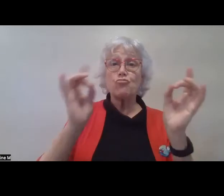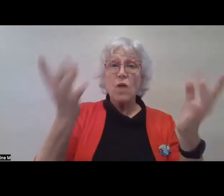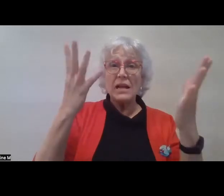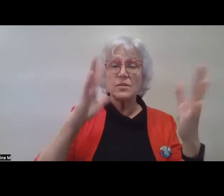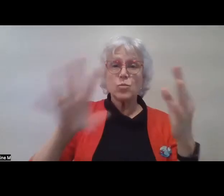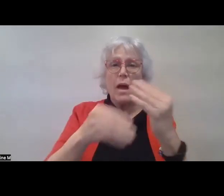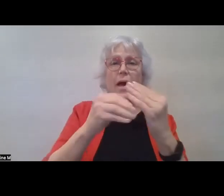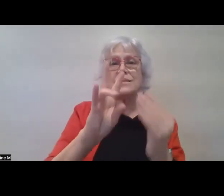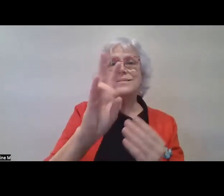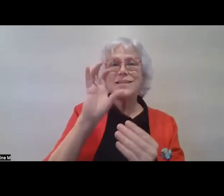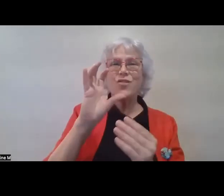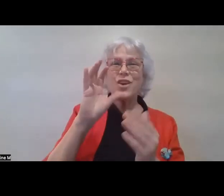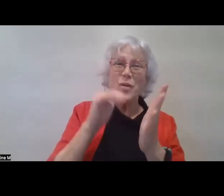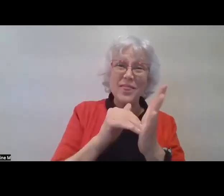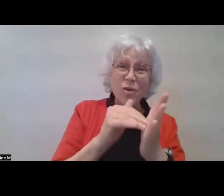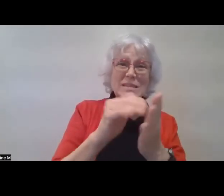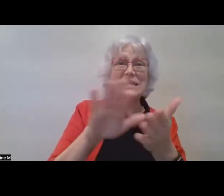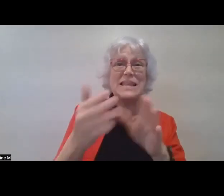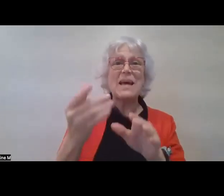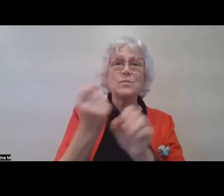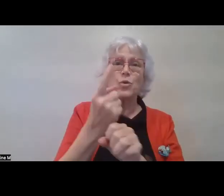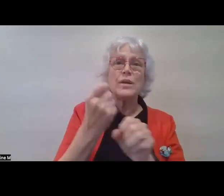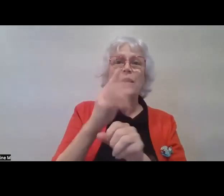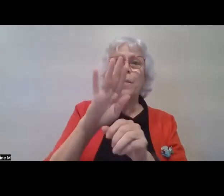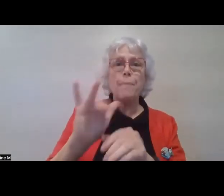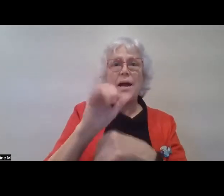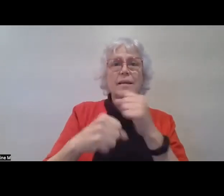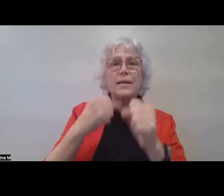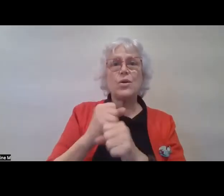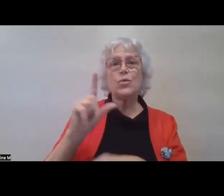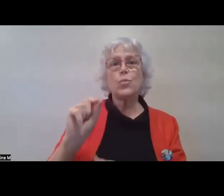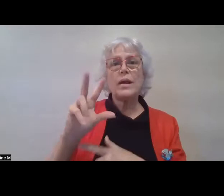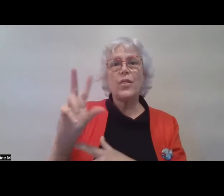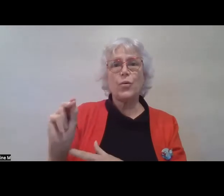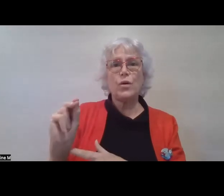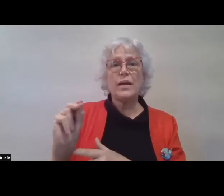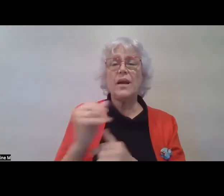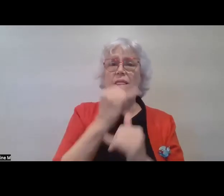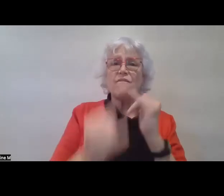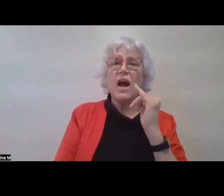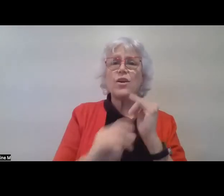deaths per year by 2030. The final UN intergovernmental panel